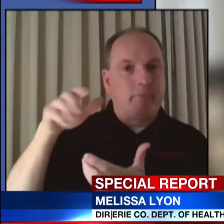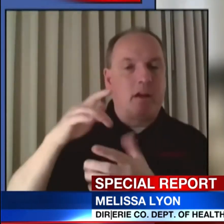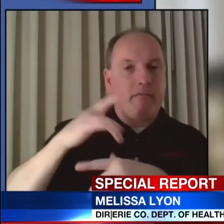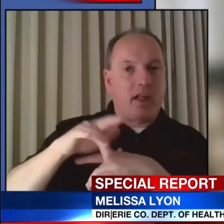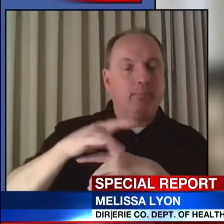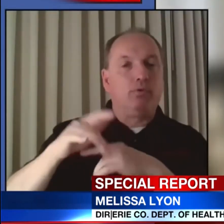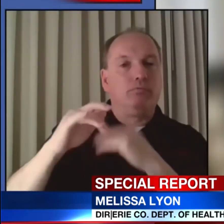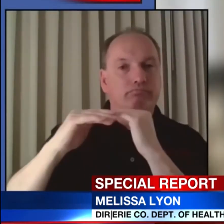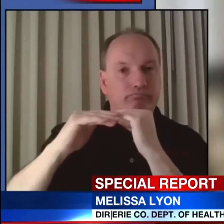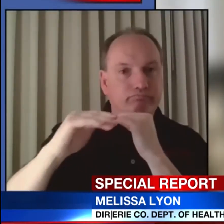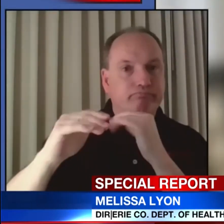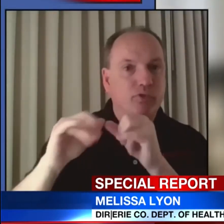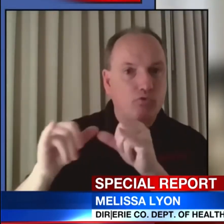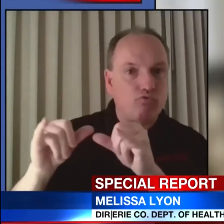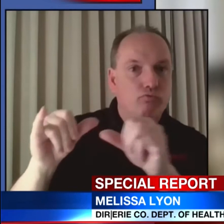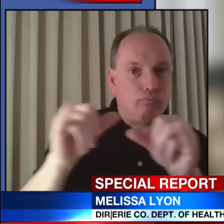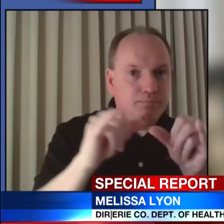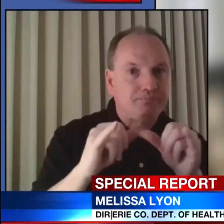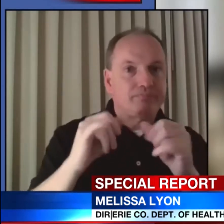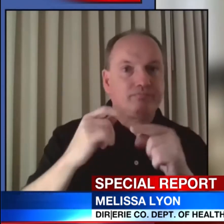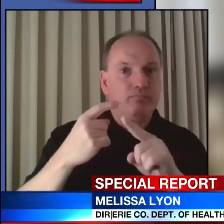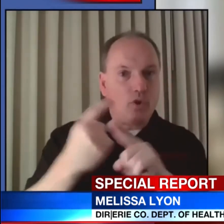SO, AGAIN, IT GOES BACK TO